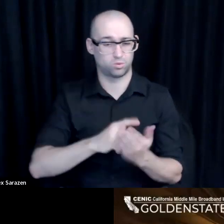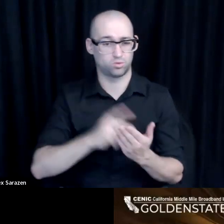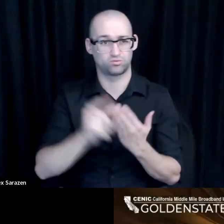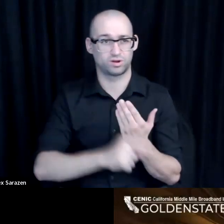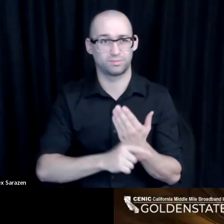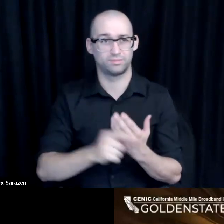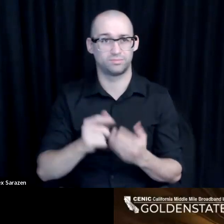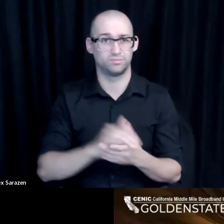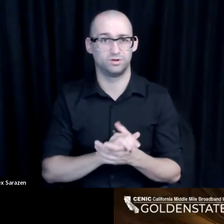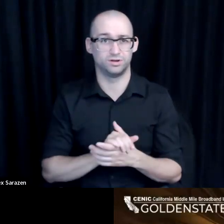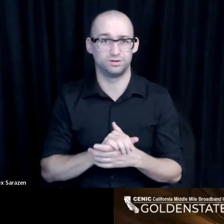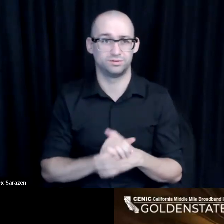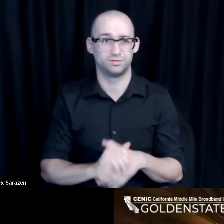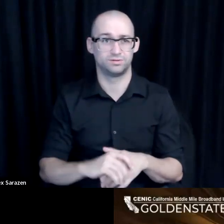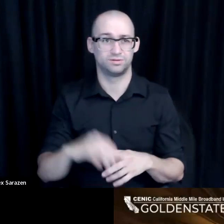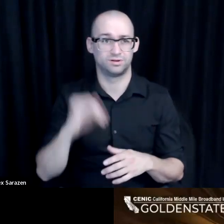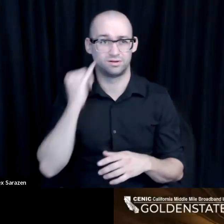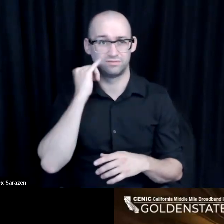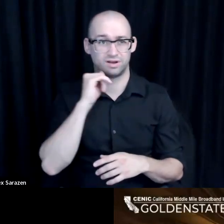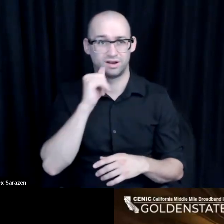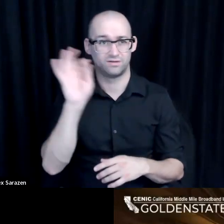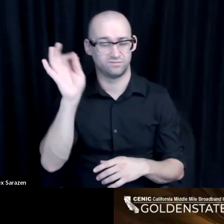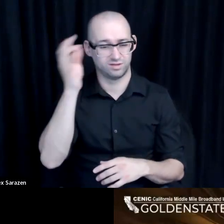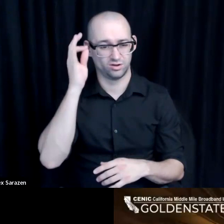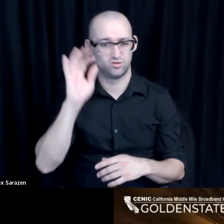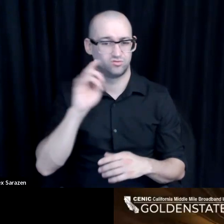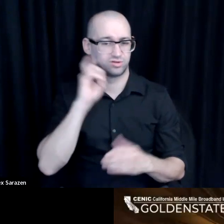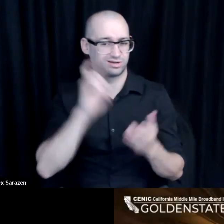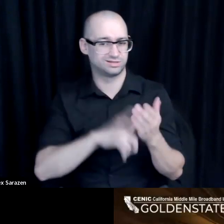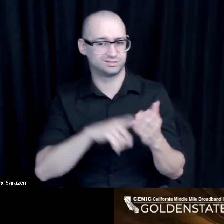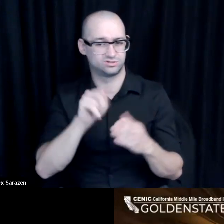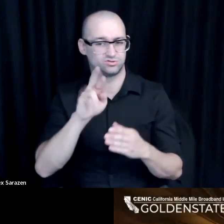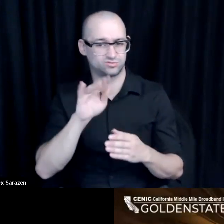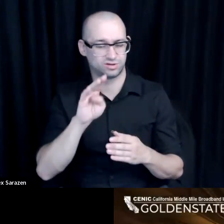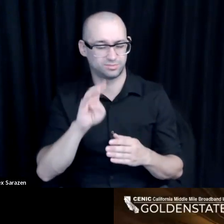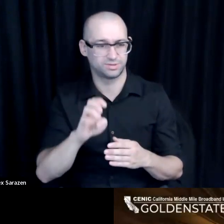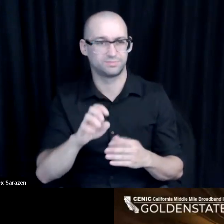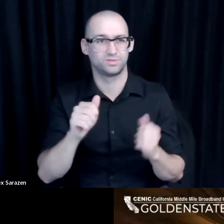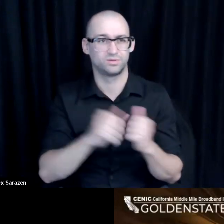a federally recognized Tribe for those specifics. As far as the boot camps are concerned there are